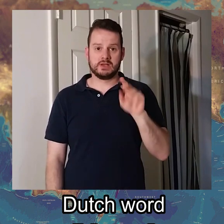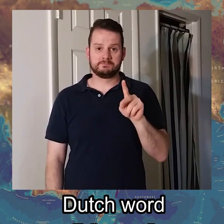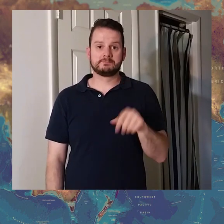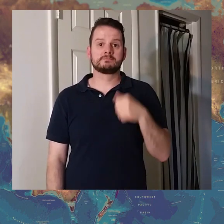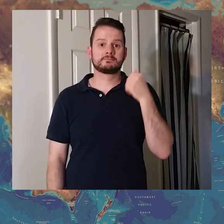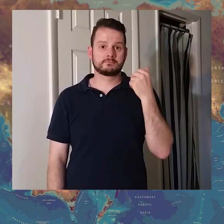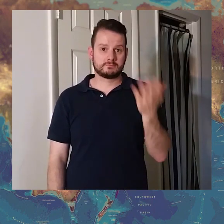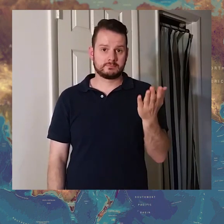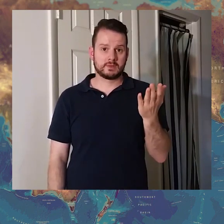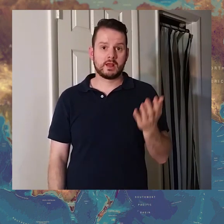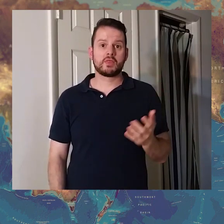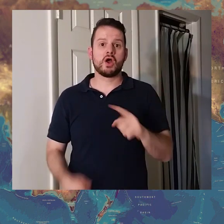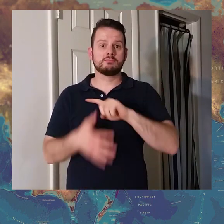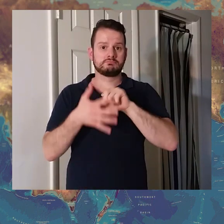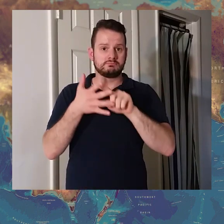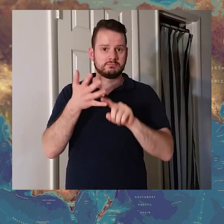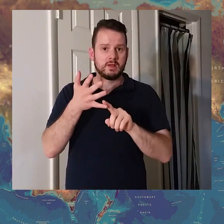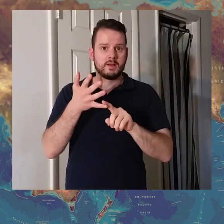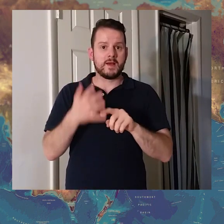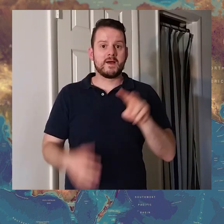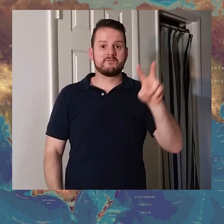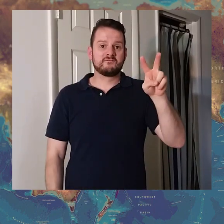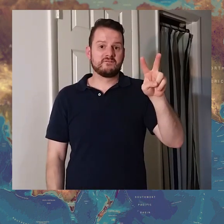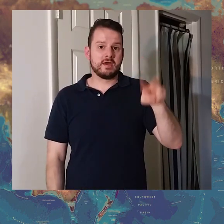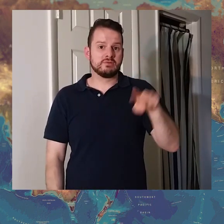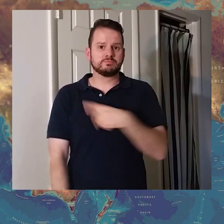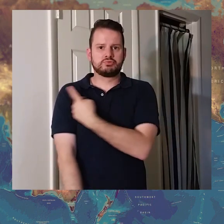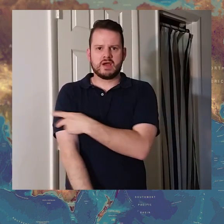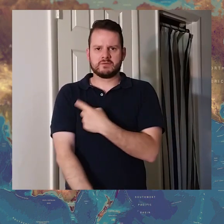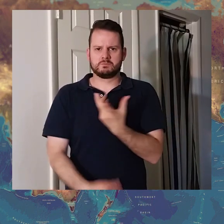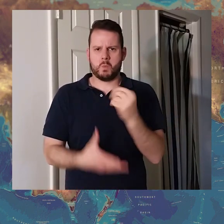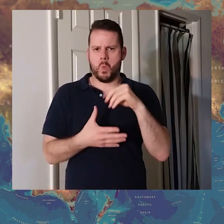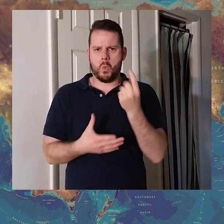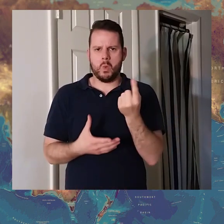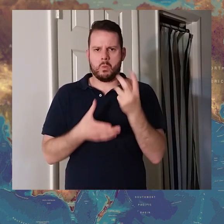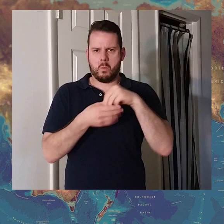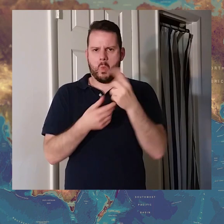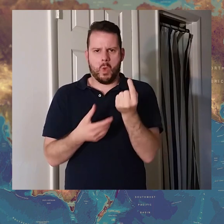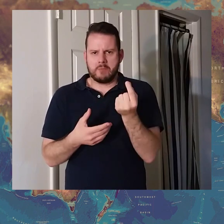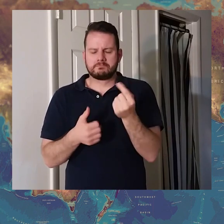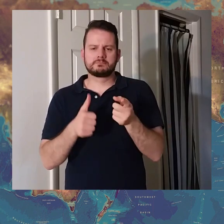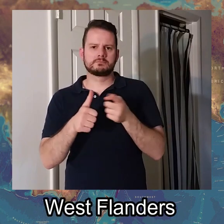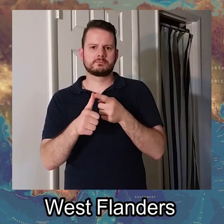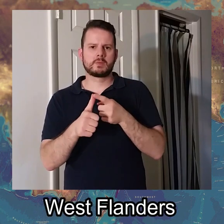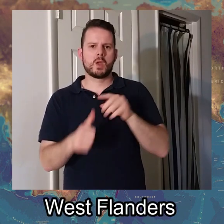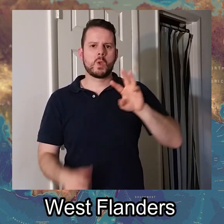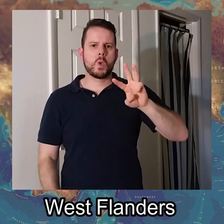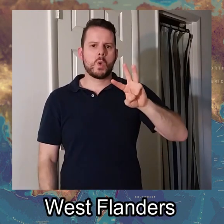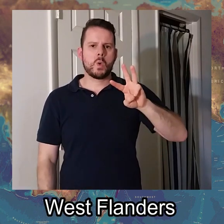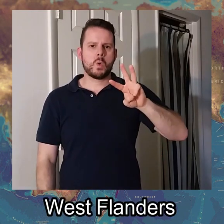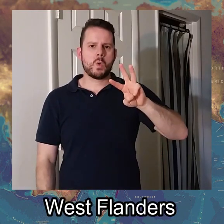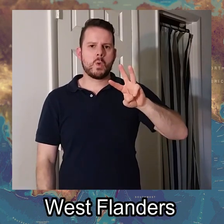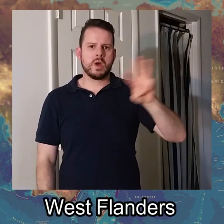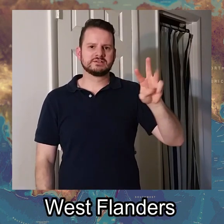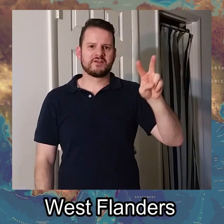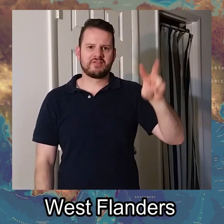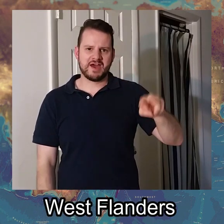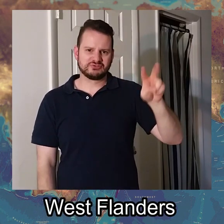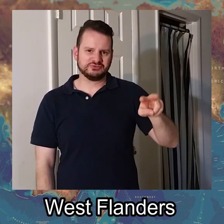The following five Flemish provinces are: West Flanders